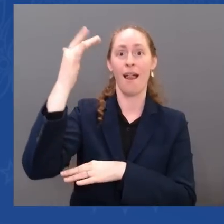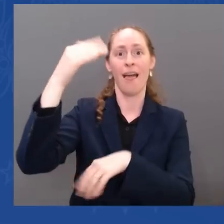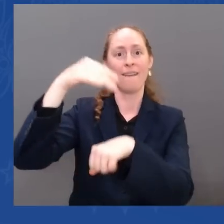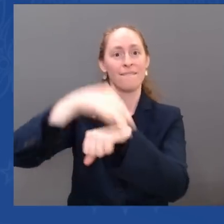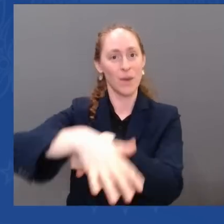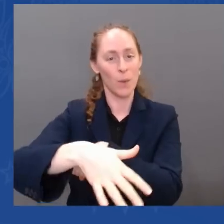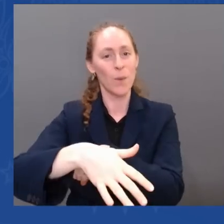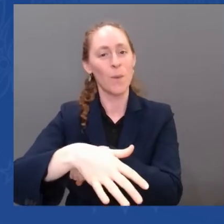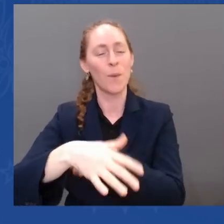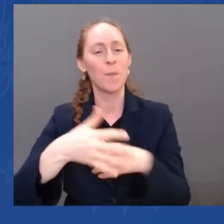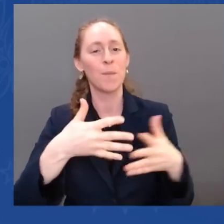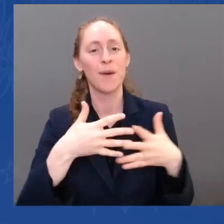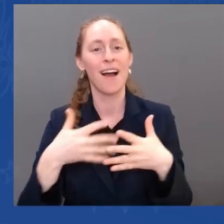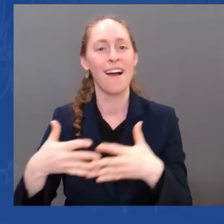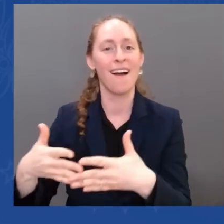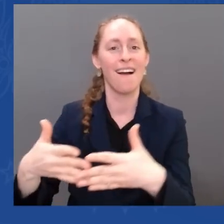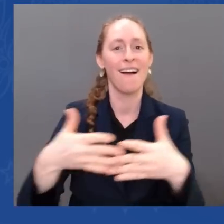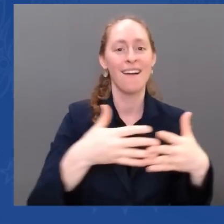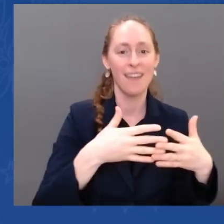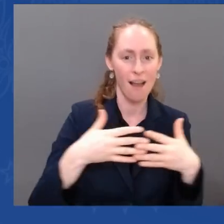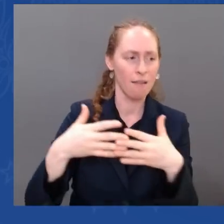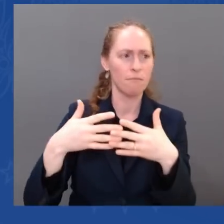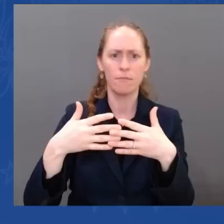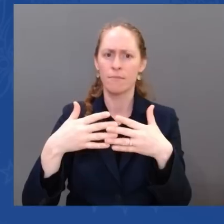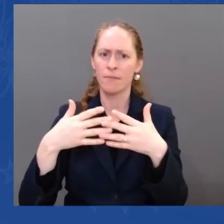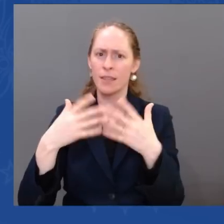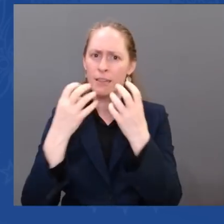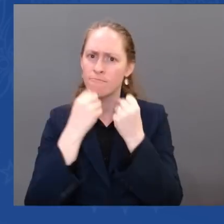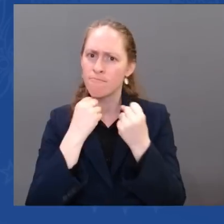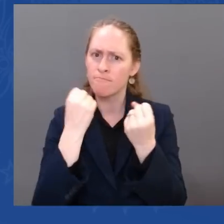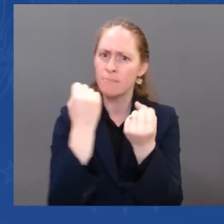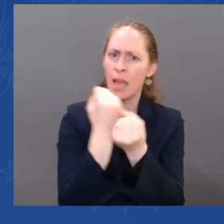and self-determination for all. We thank you.